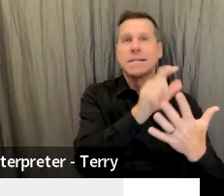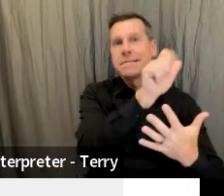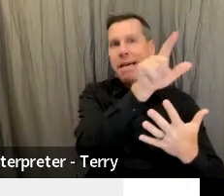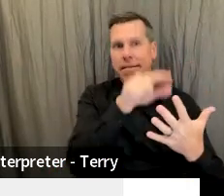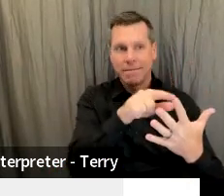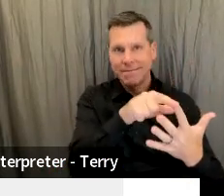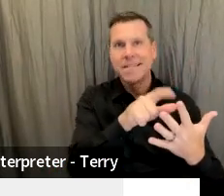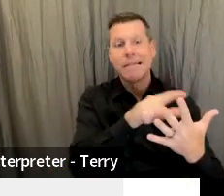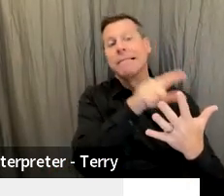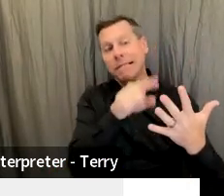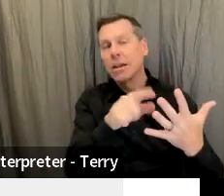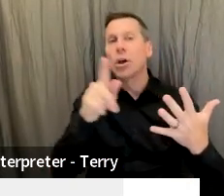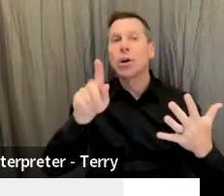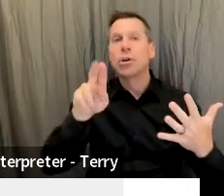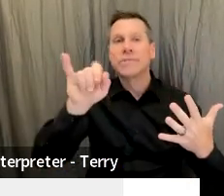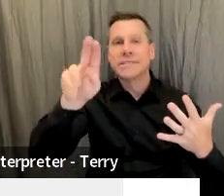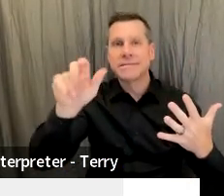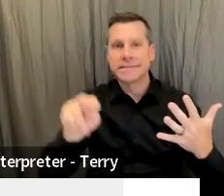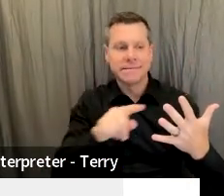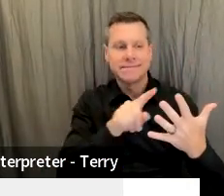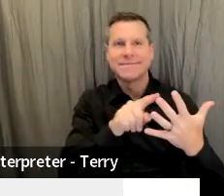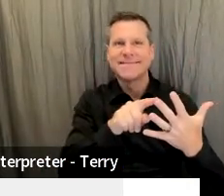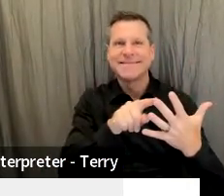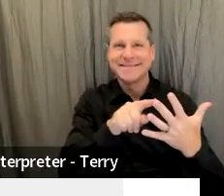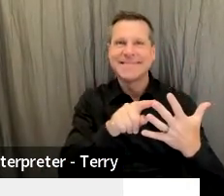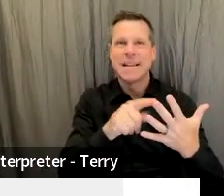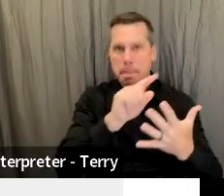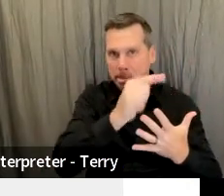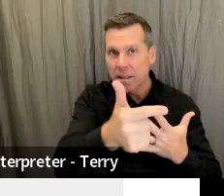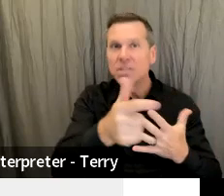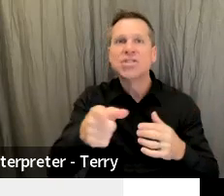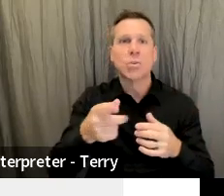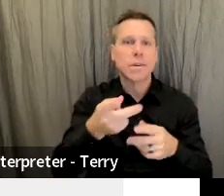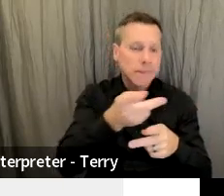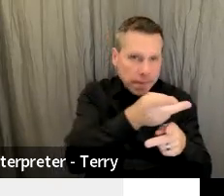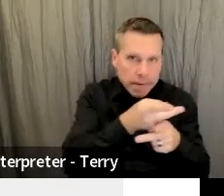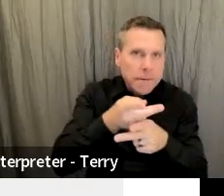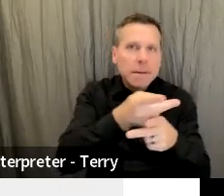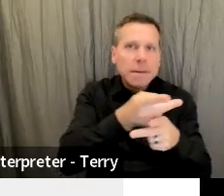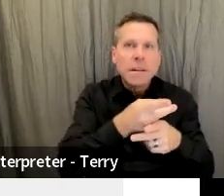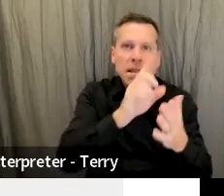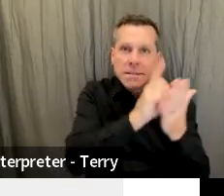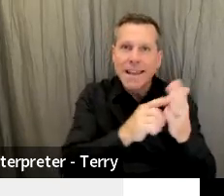Kristin was overseeing this section of the design. And so I'm going to go ahead and turn it over to her